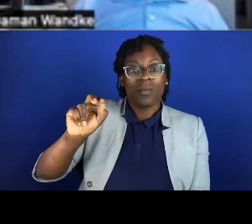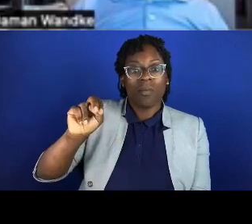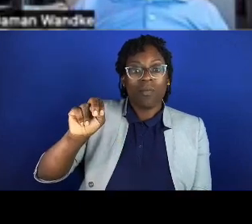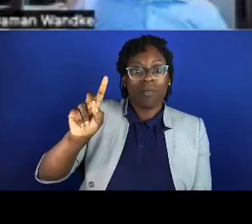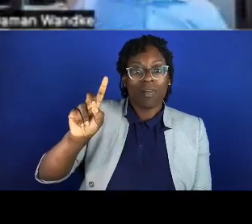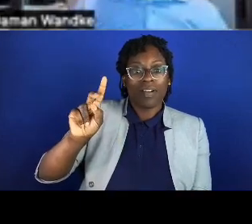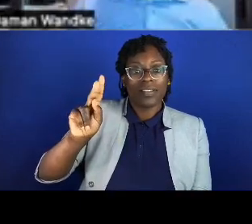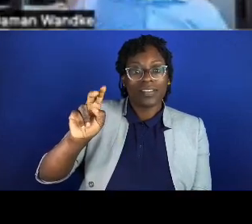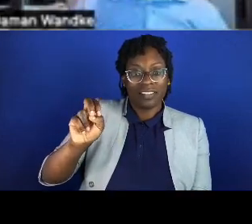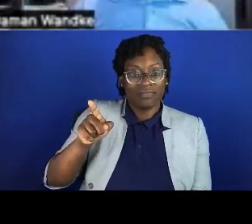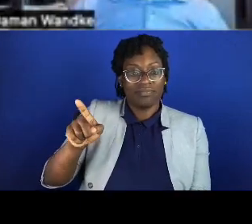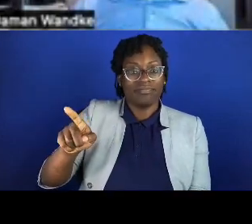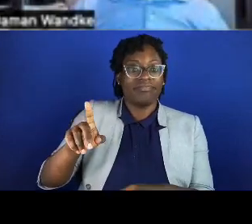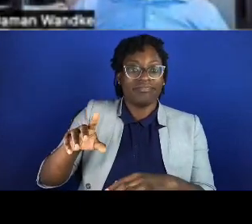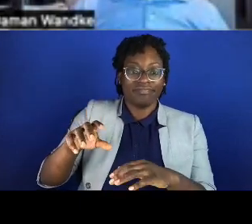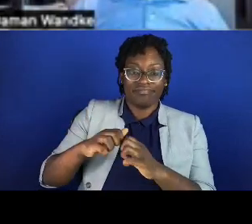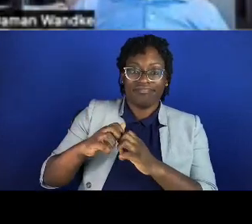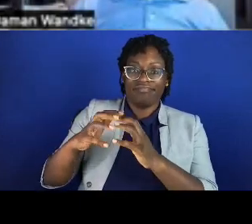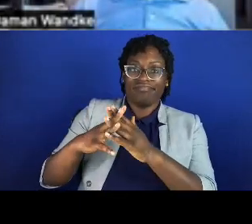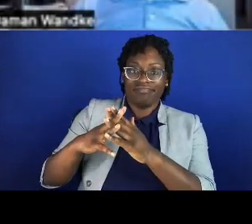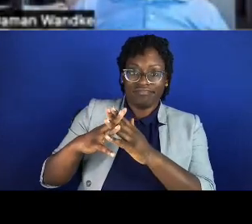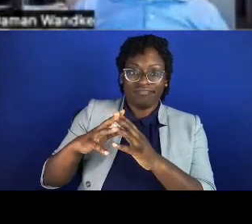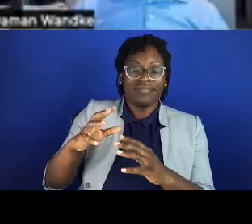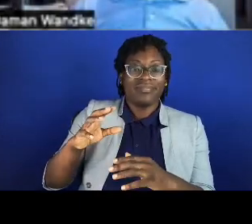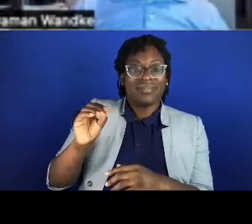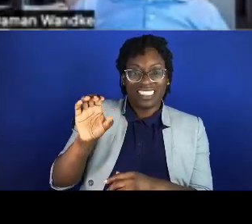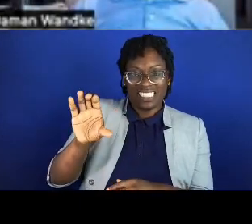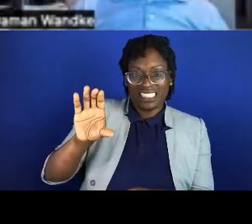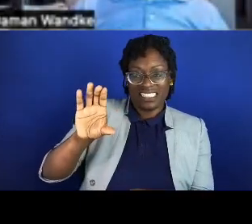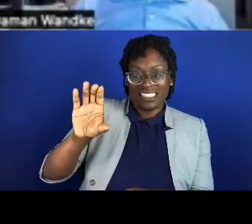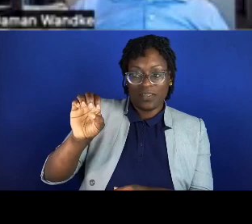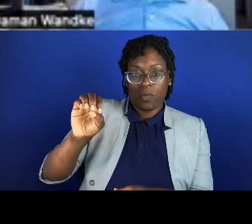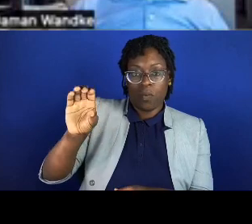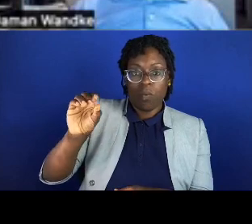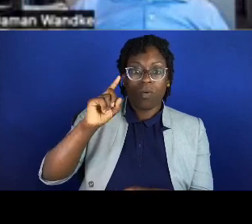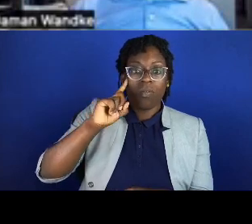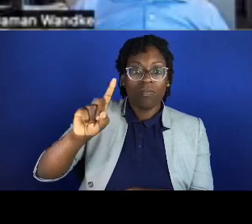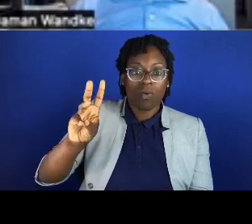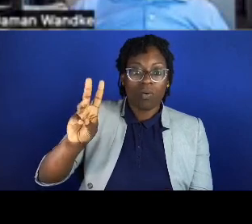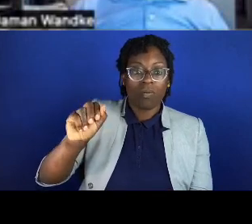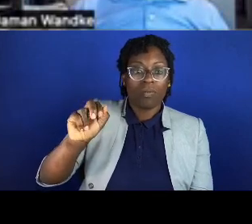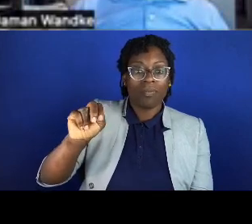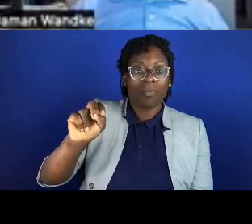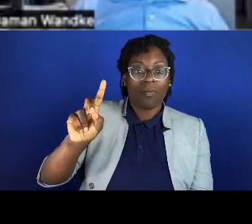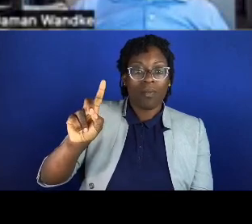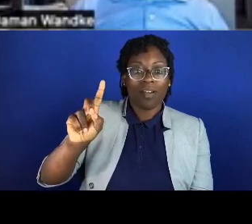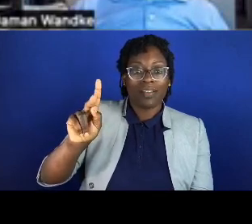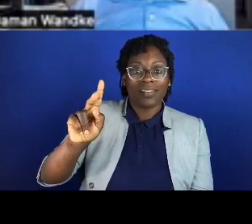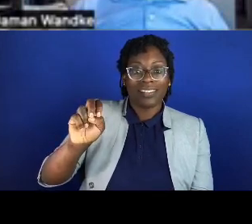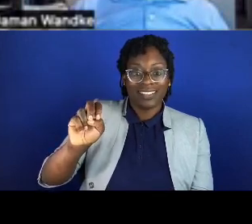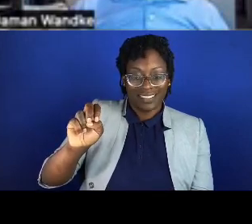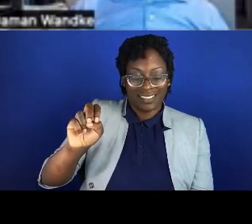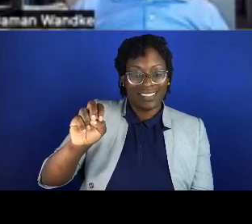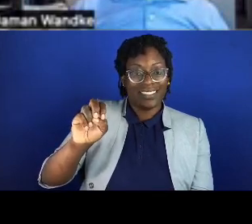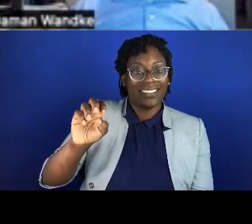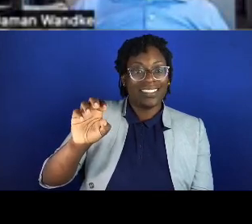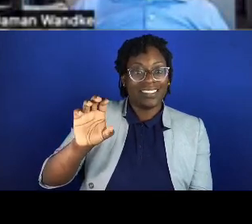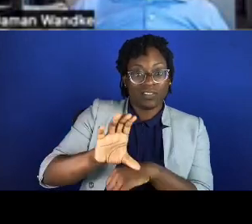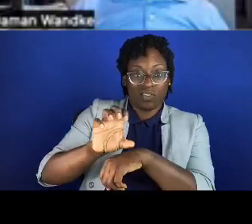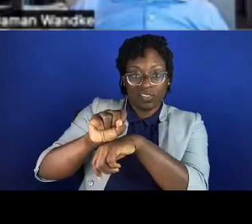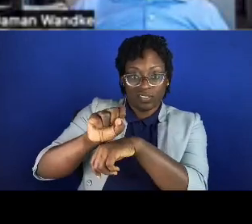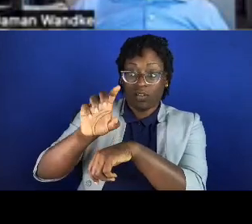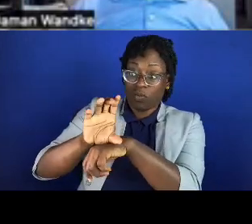Please meet Daman Wandke the Founder and CEO of Wandke Consulting. Daman has Cerebral Palsy